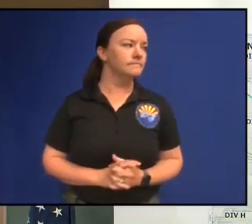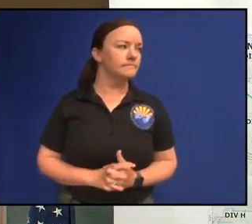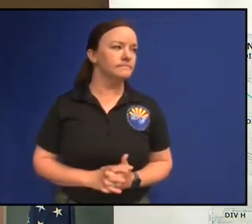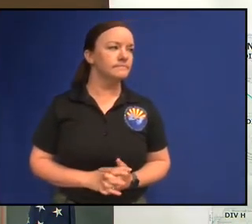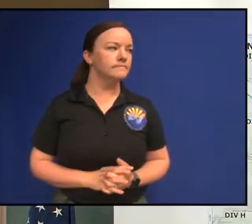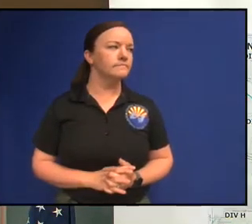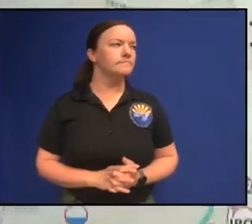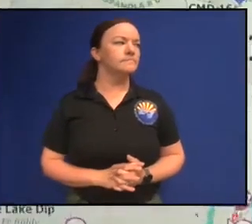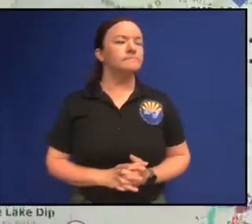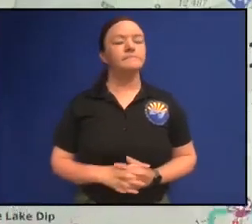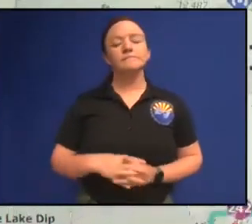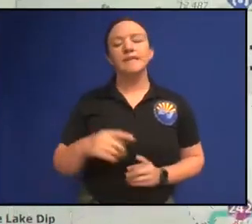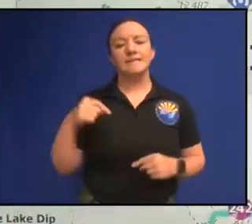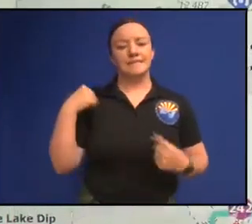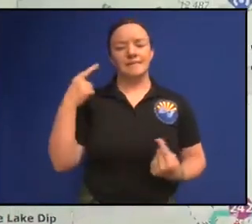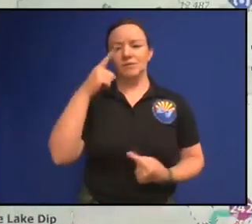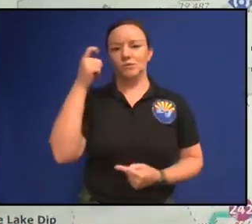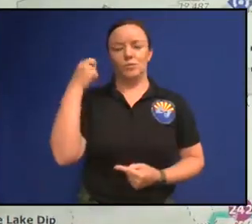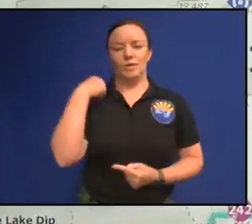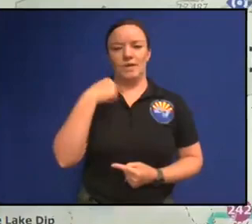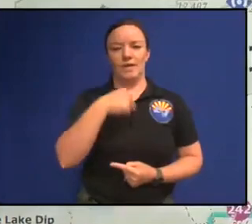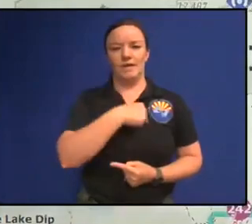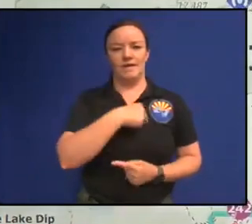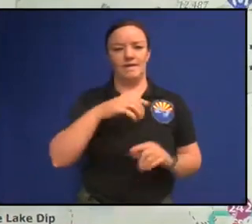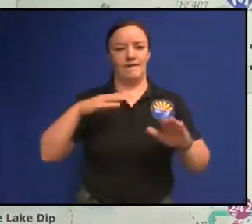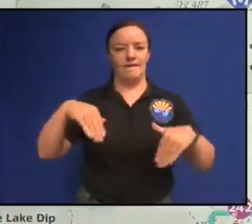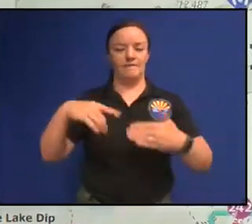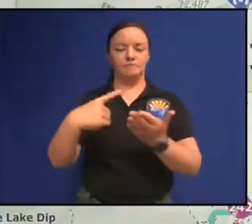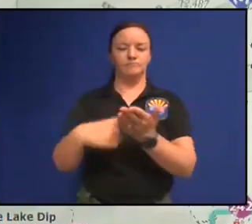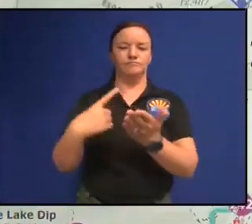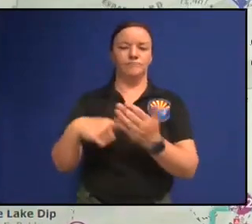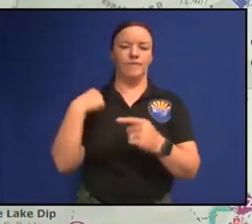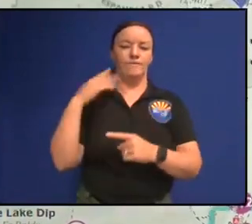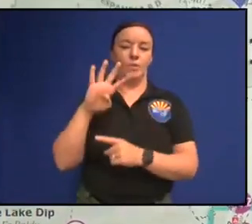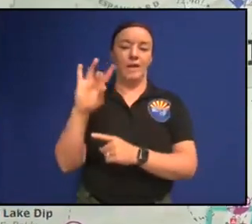SO THE BURNOUT THAT WAS ALONG THIS CREATED LINE SOUTH